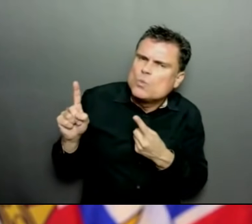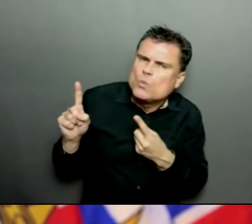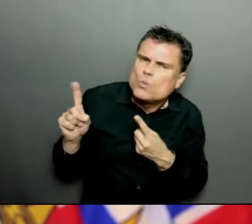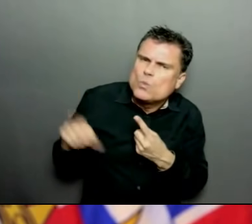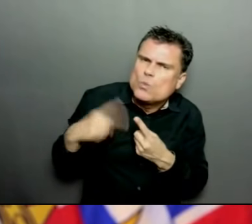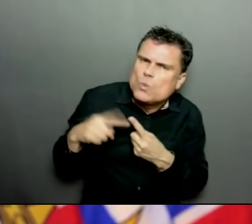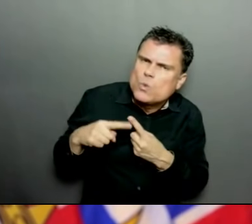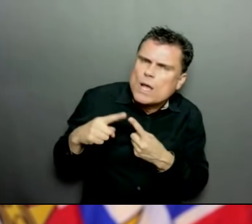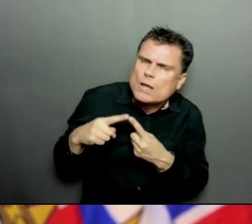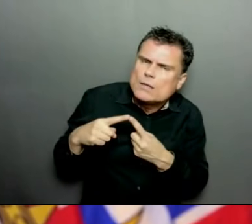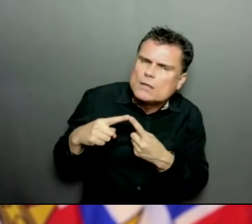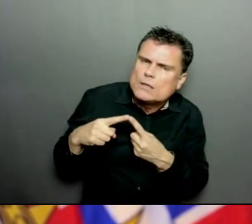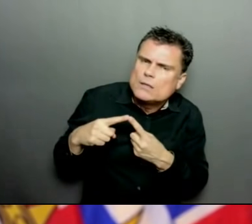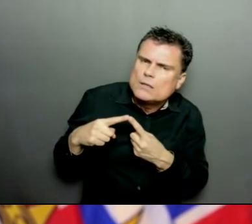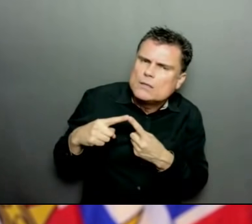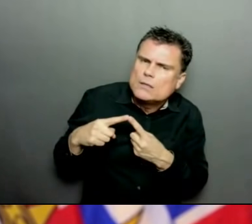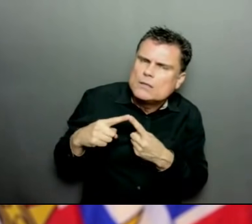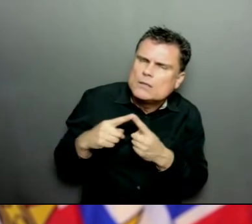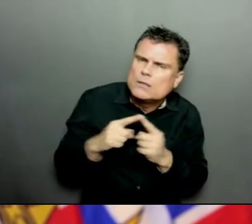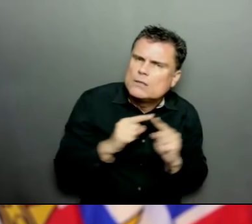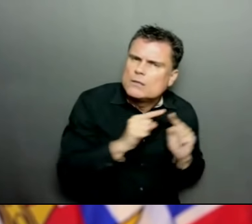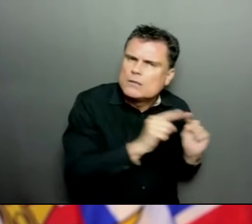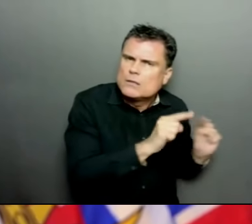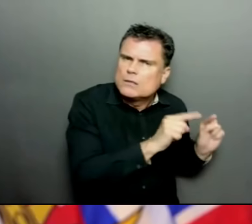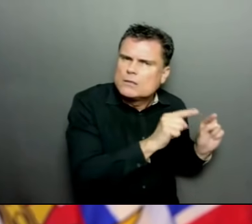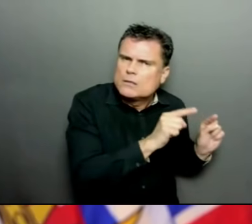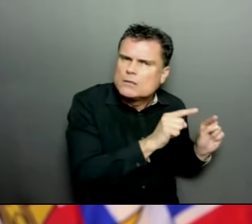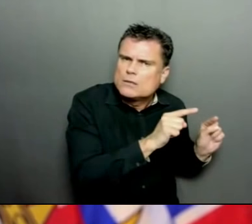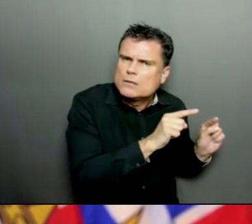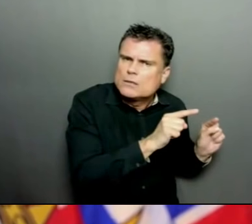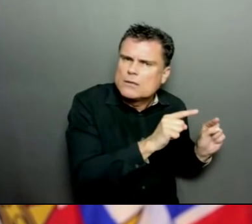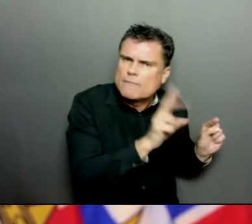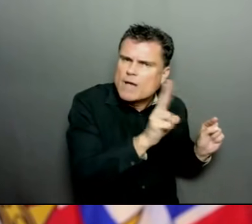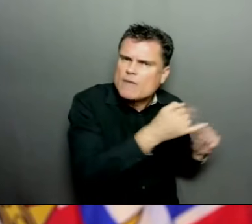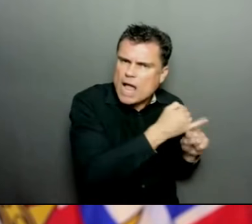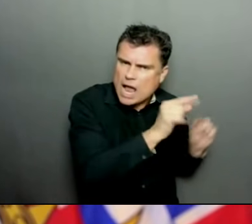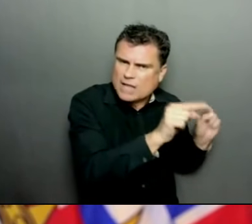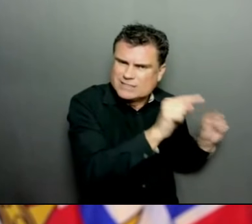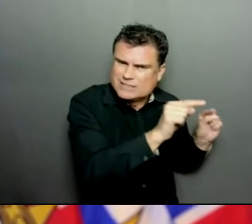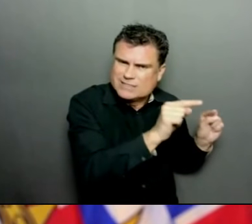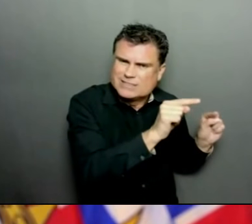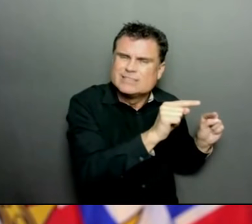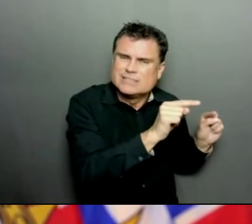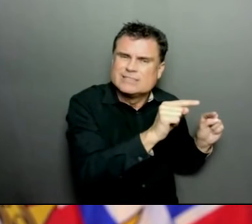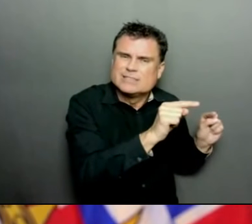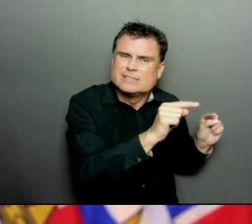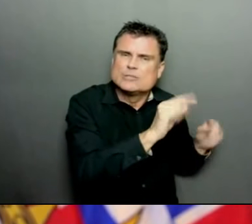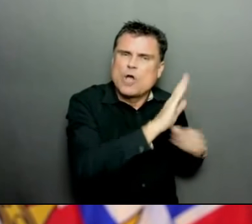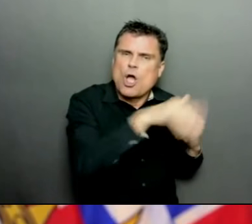And what is the timeframe that you would kind of foresee or that you are planning on or